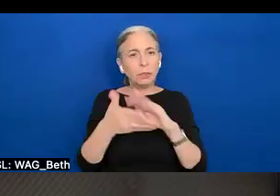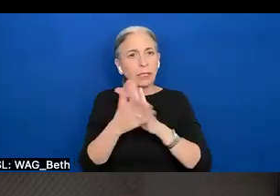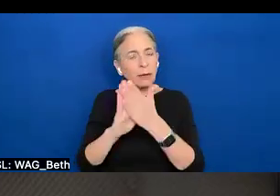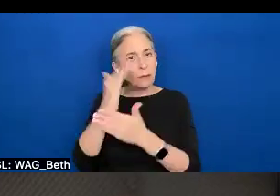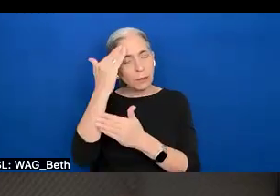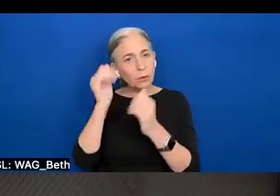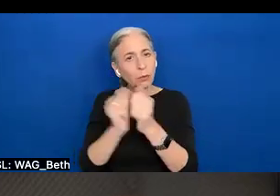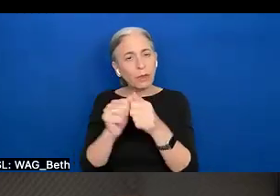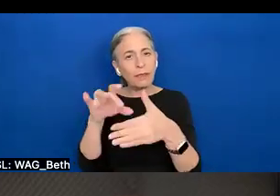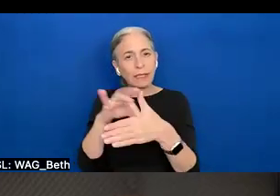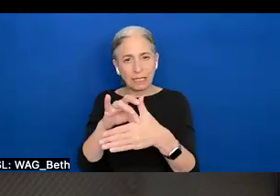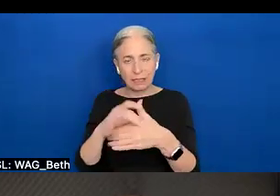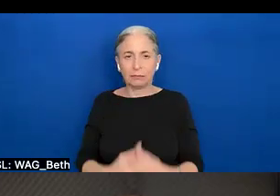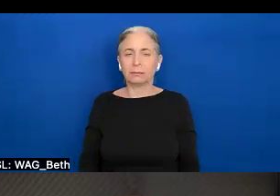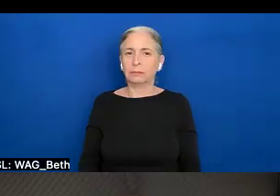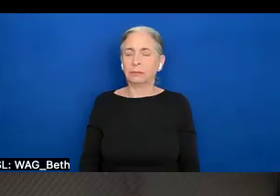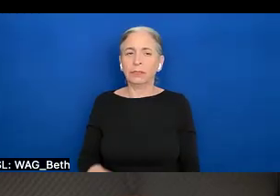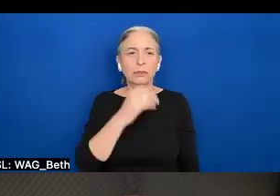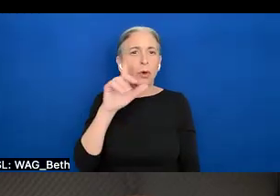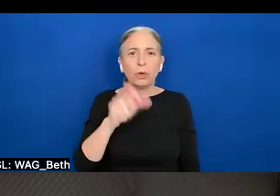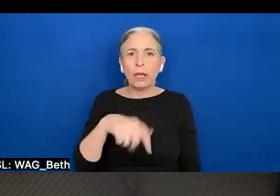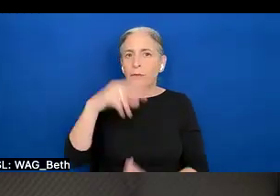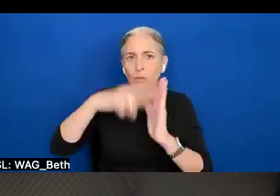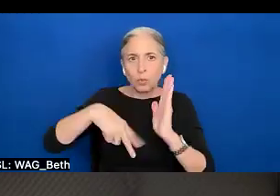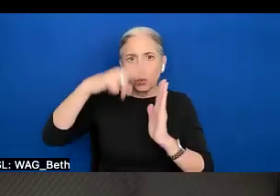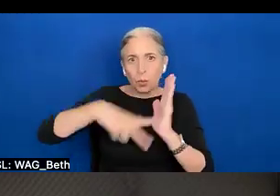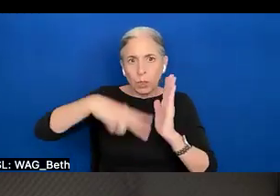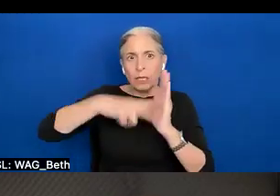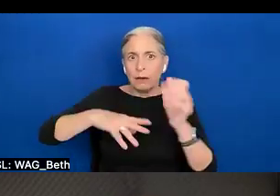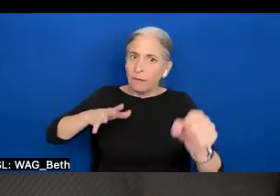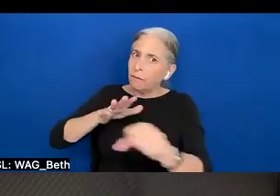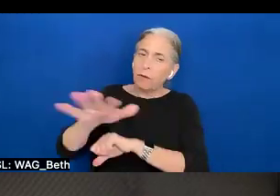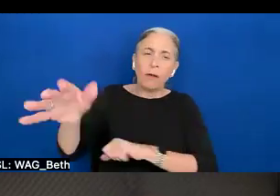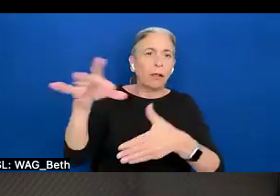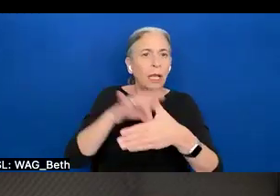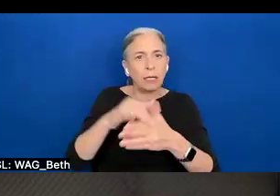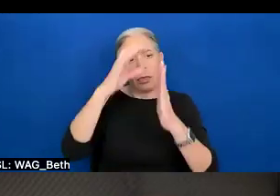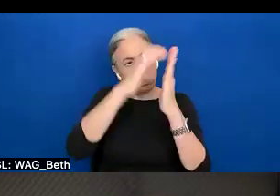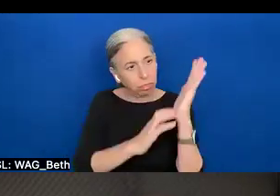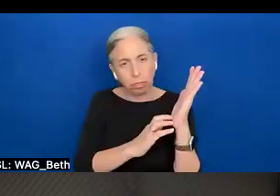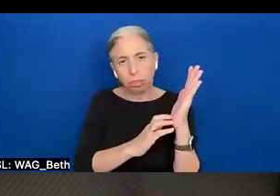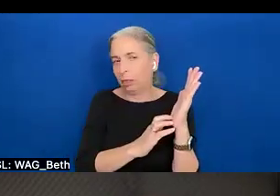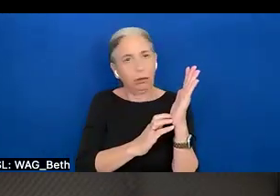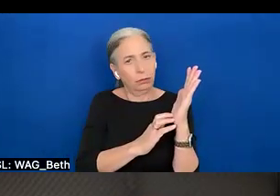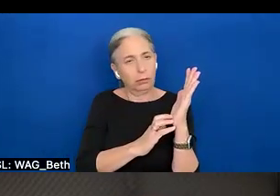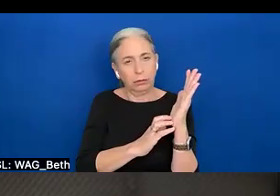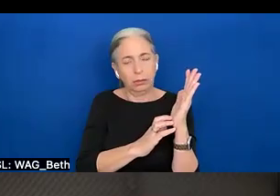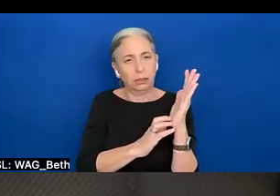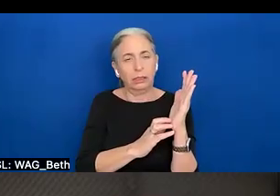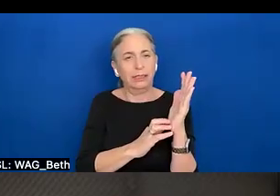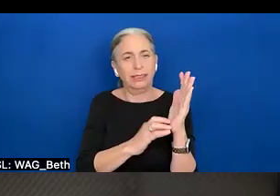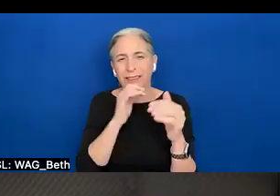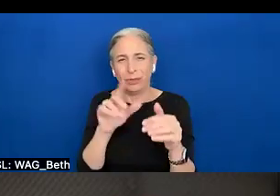You do not have to read the whole content to get what